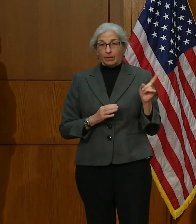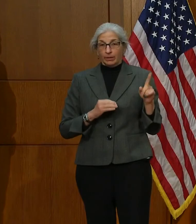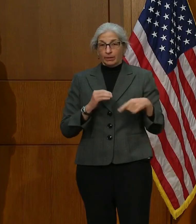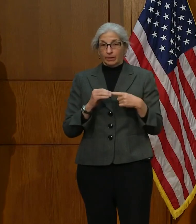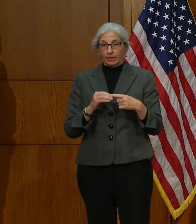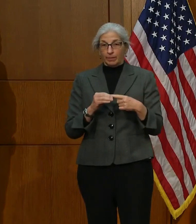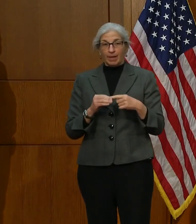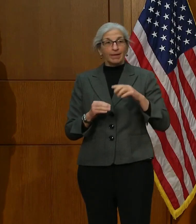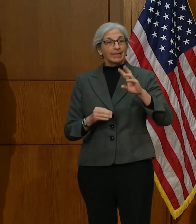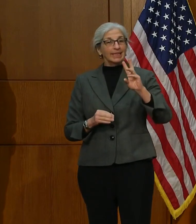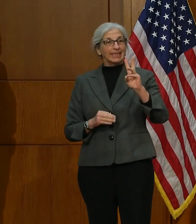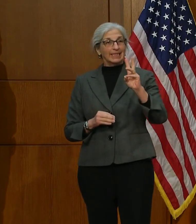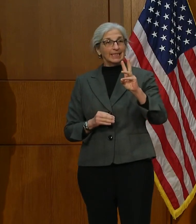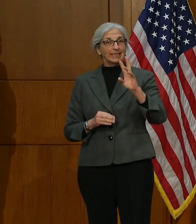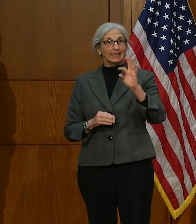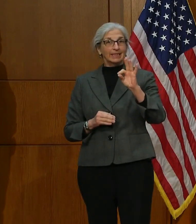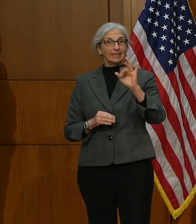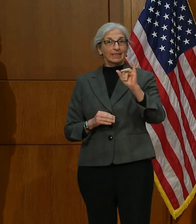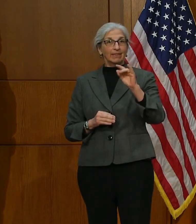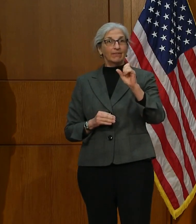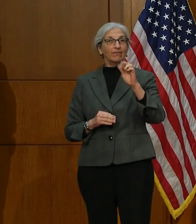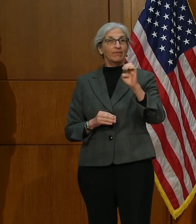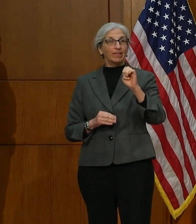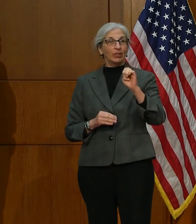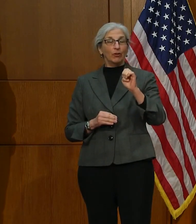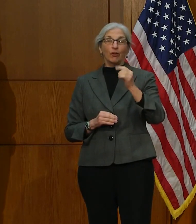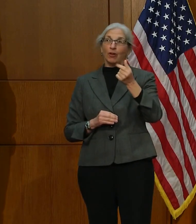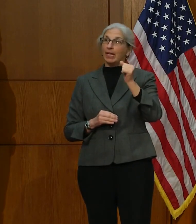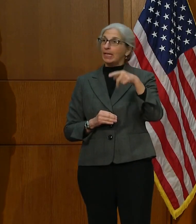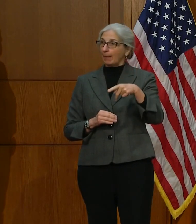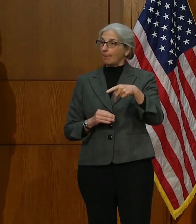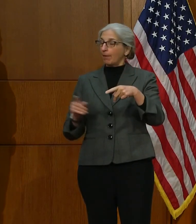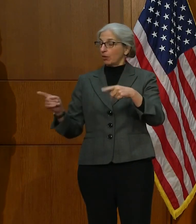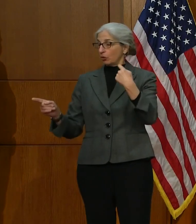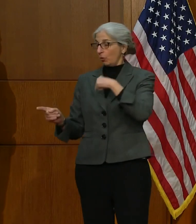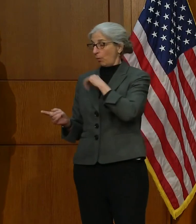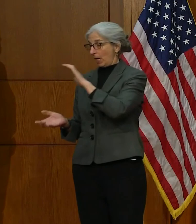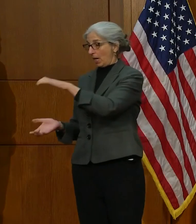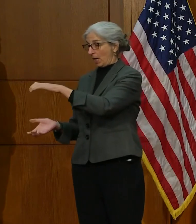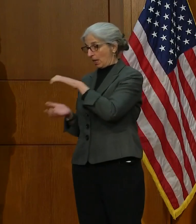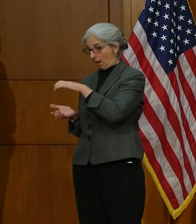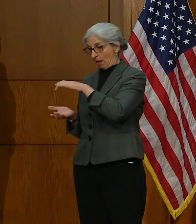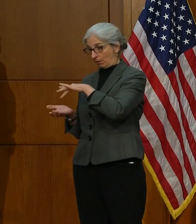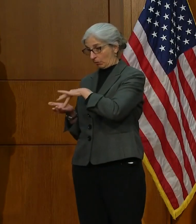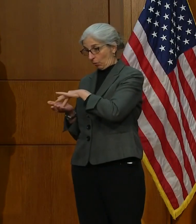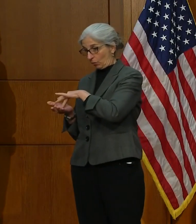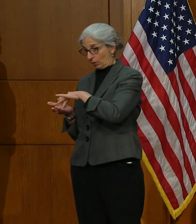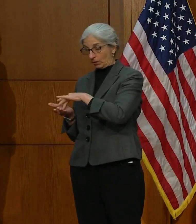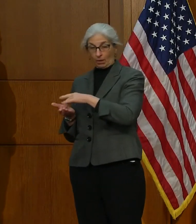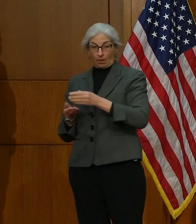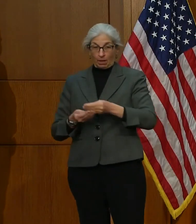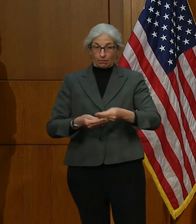THANK YOU. GOVERNOR. I'D LIKE TO ASK ABOUT THE SIX FIGURE GAP THAT PERSISTED BETWEEN THE